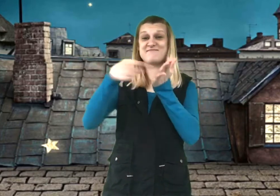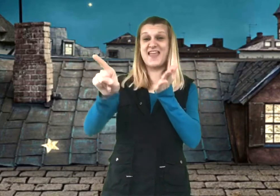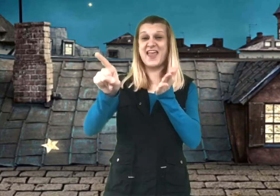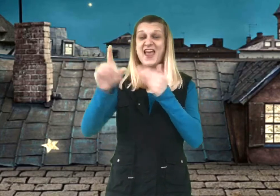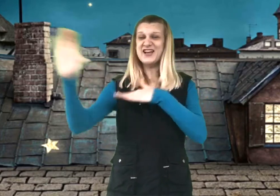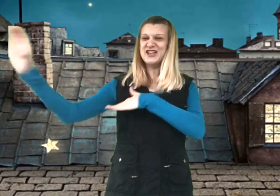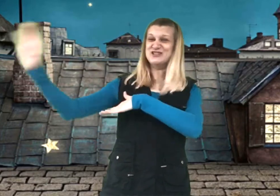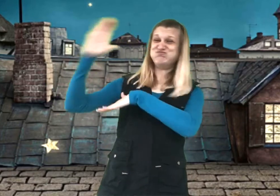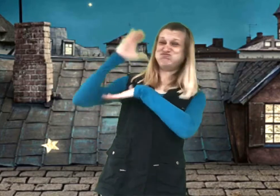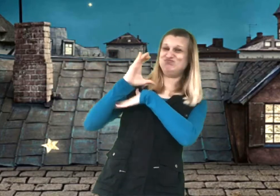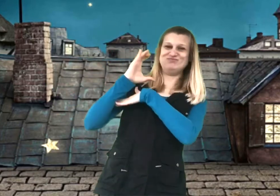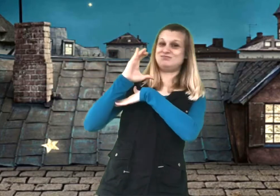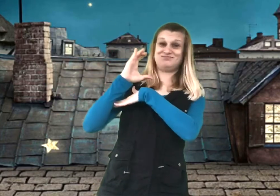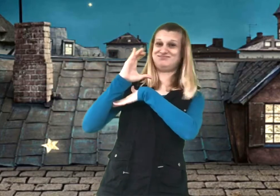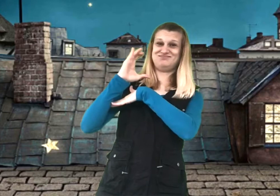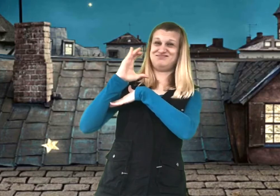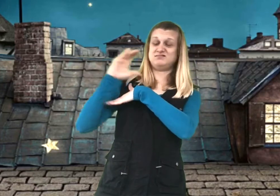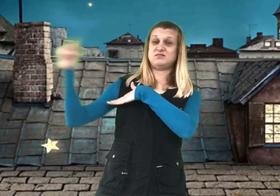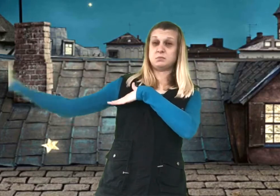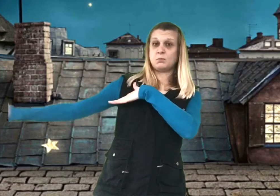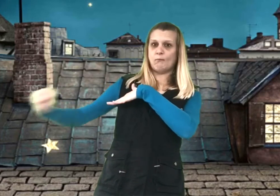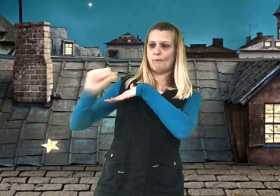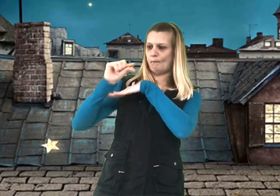But a toothpaste cap-screwer is never paid very much money.